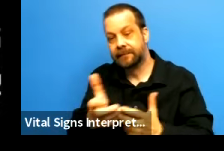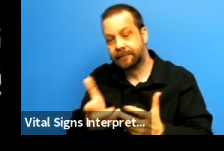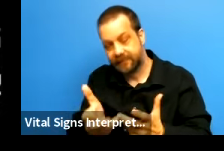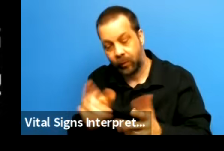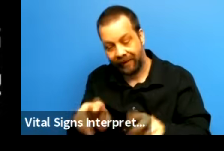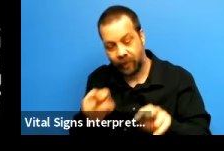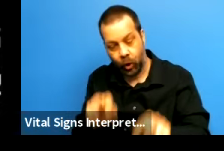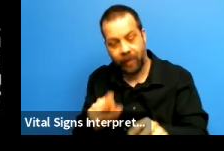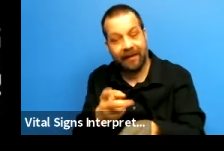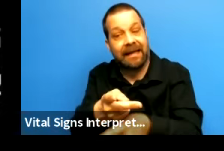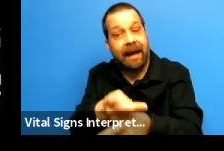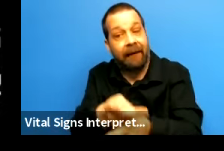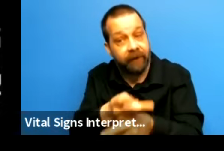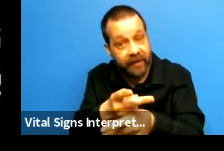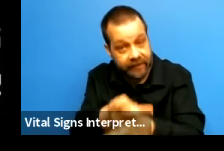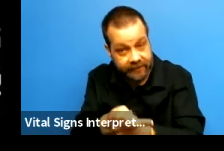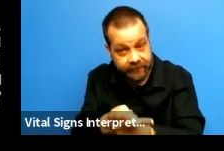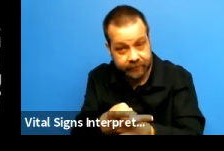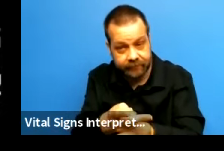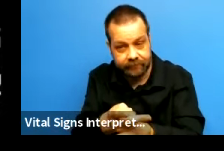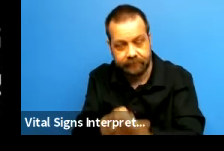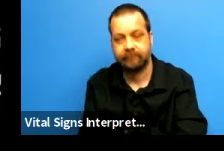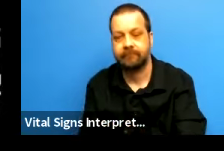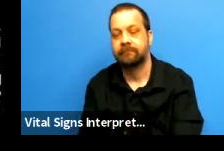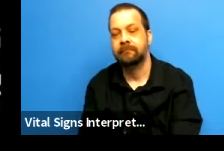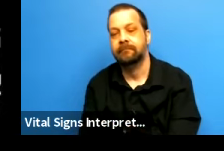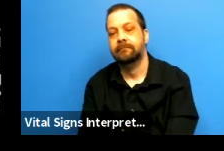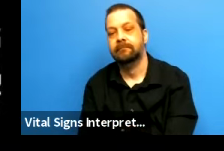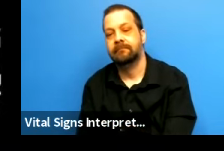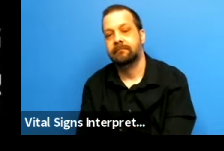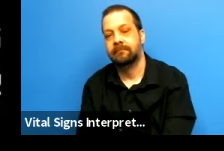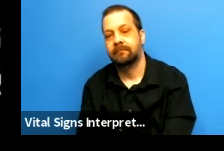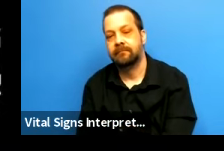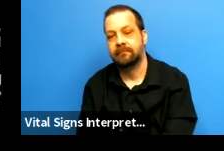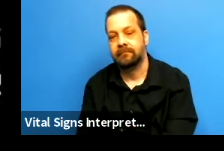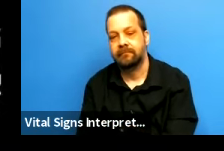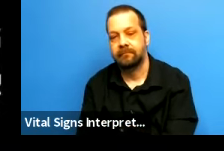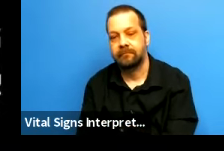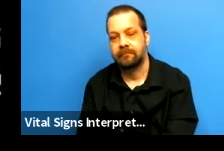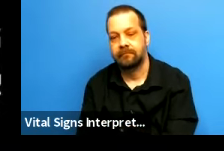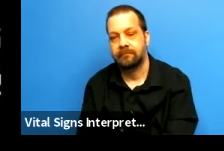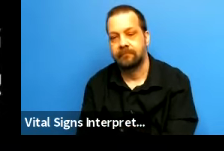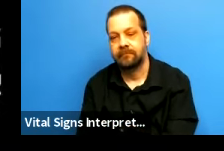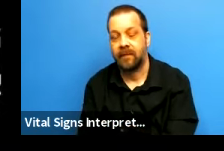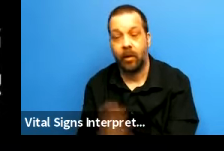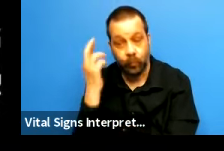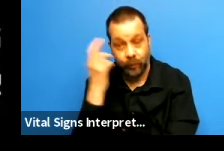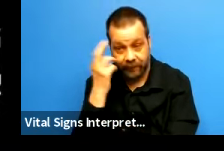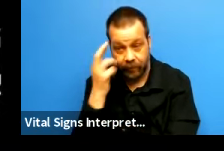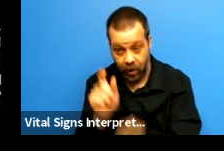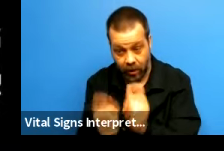We could spend another webinar on the reasonable accommodation issue.